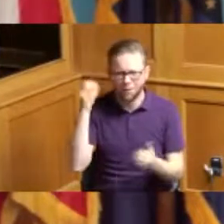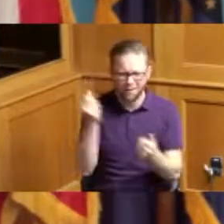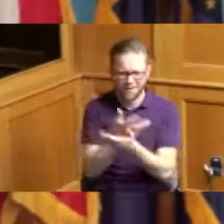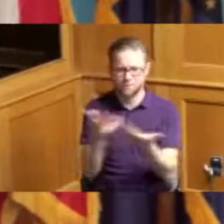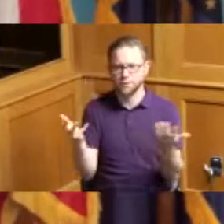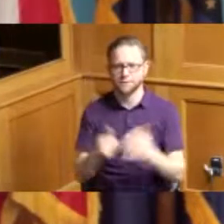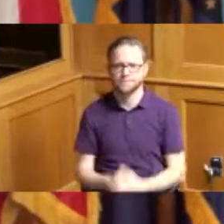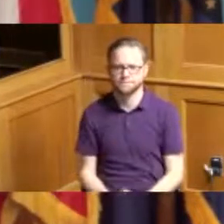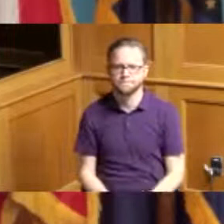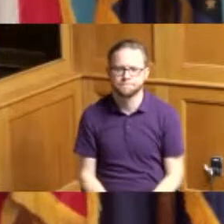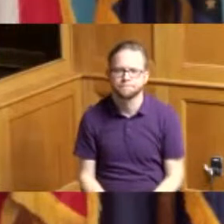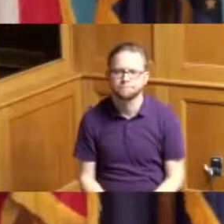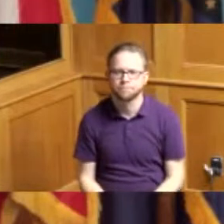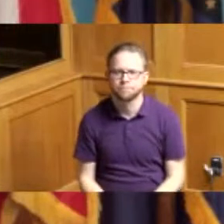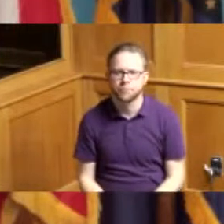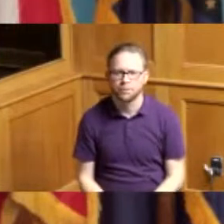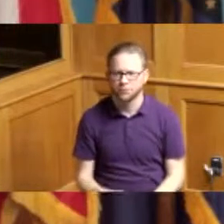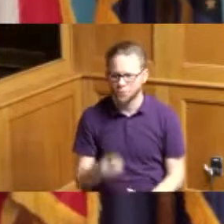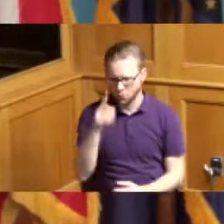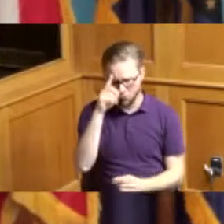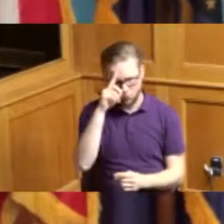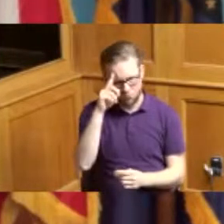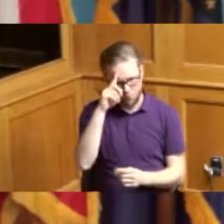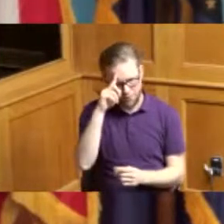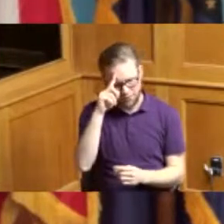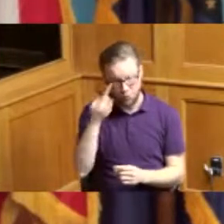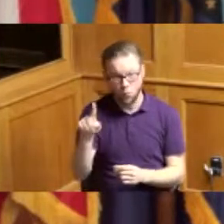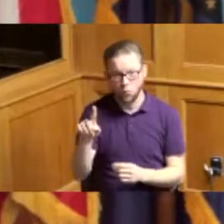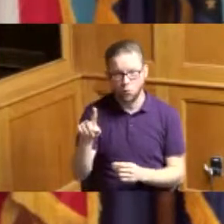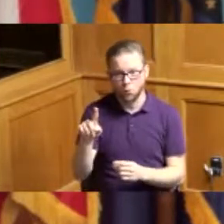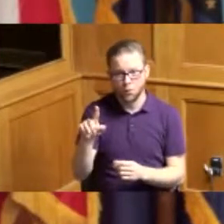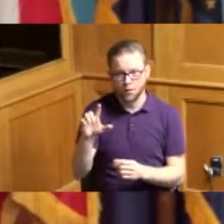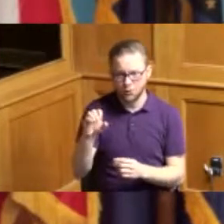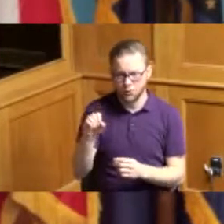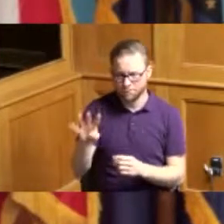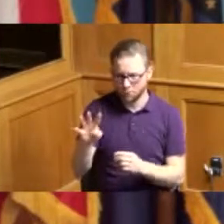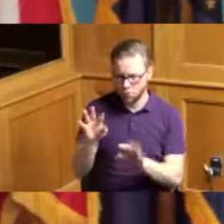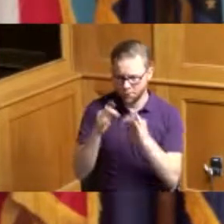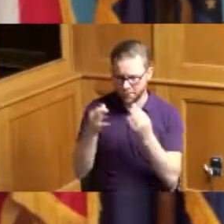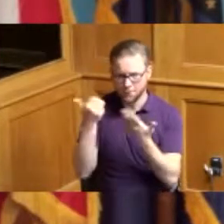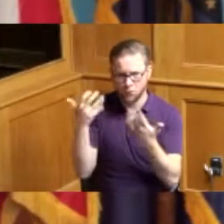and so I think it's 400 it's good I mean 104 is good but we could have a larger number